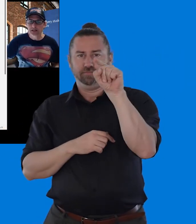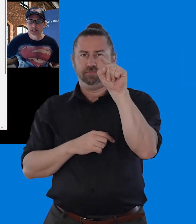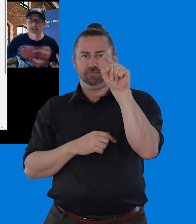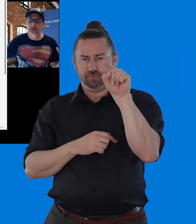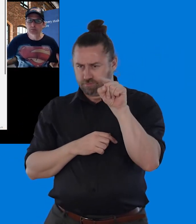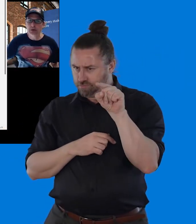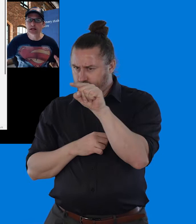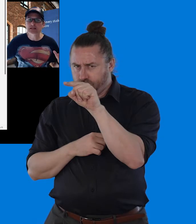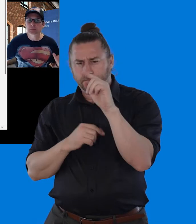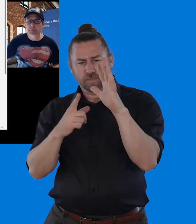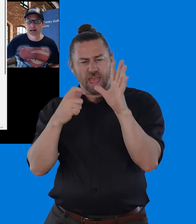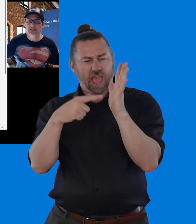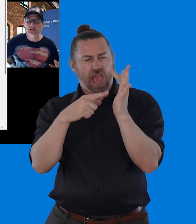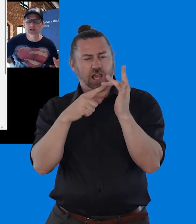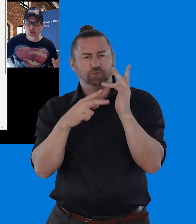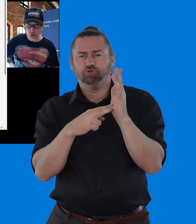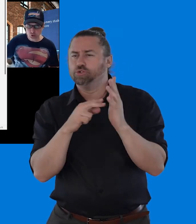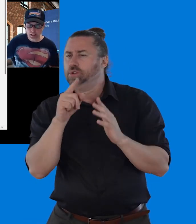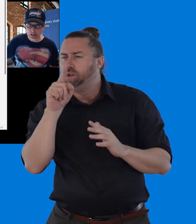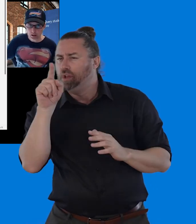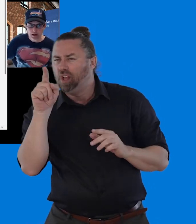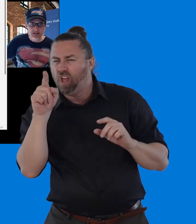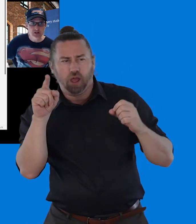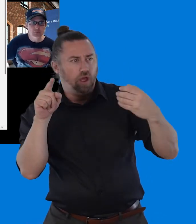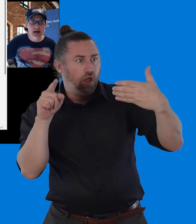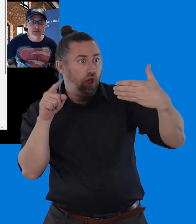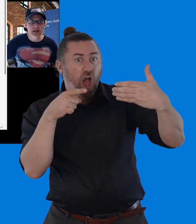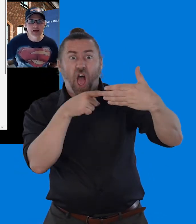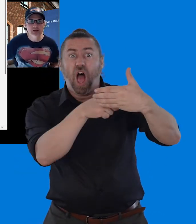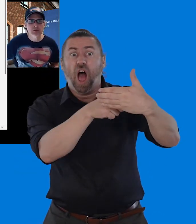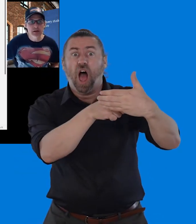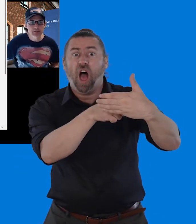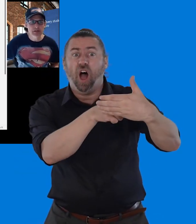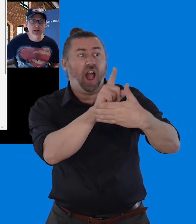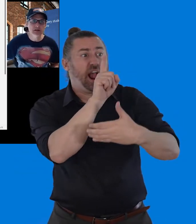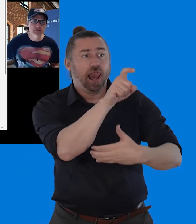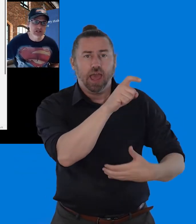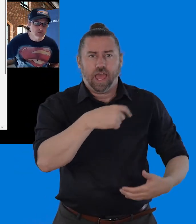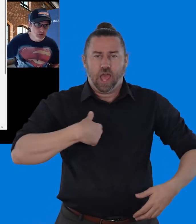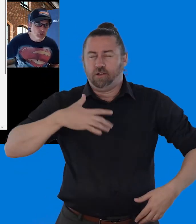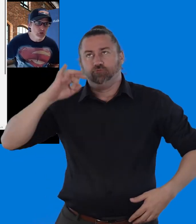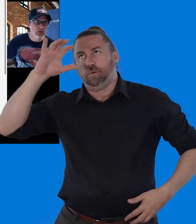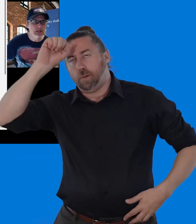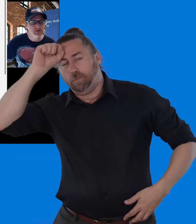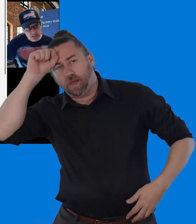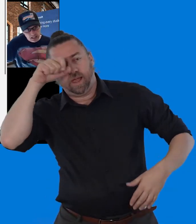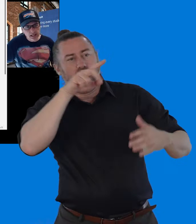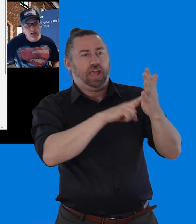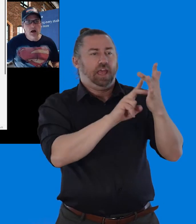what it does is it brings the button to me. Alright. So, rather than having to remember that it lives in View and lives in here,